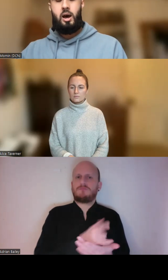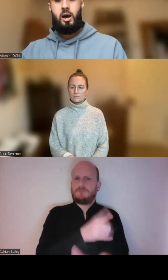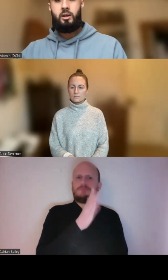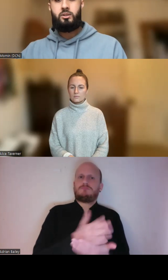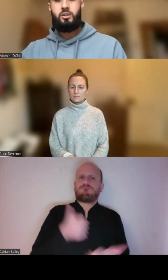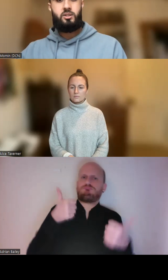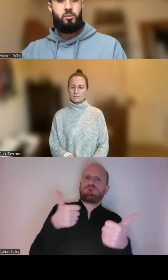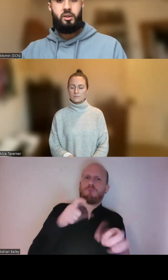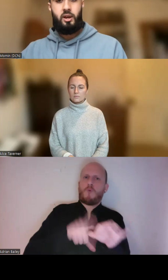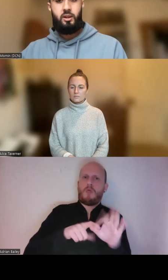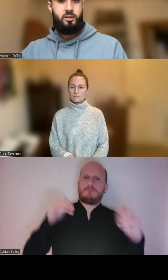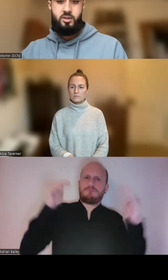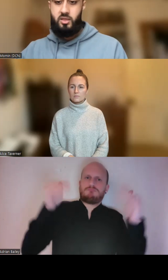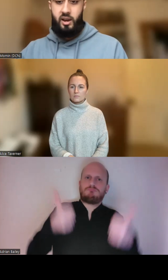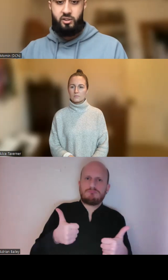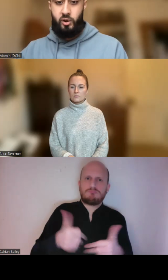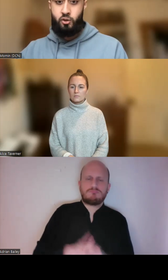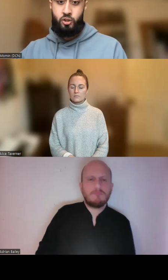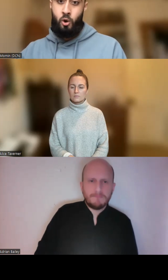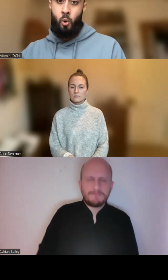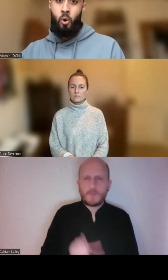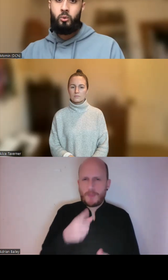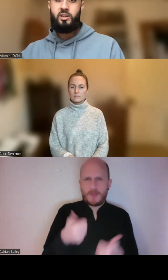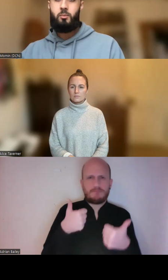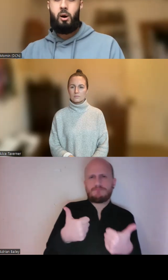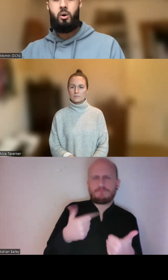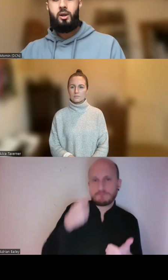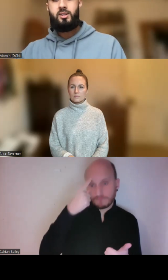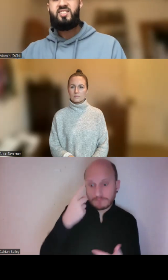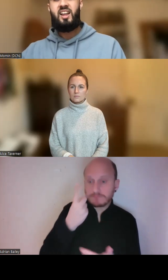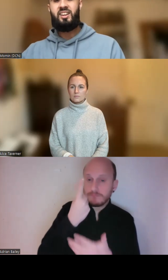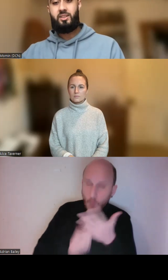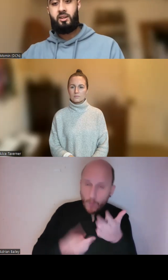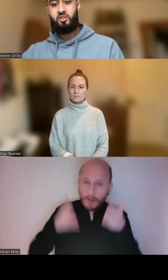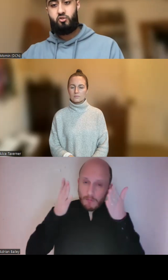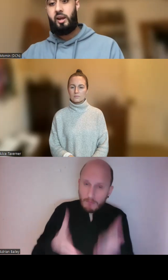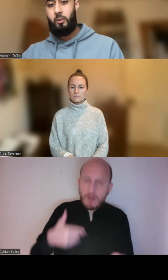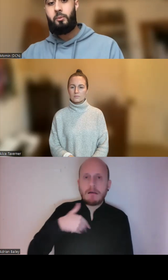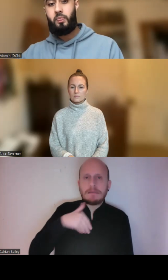and that's something that is great. It's not always about selling things straight away.